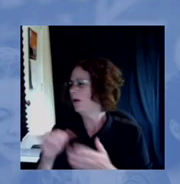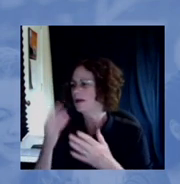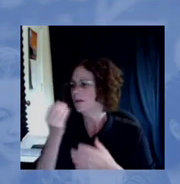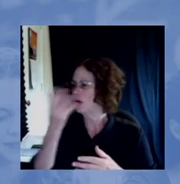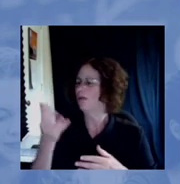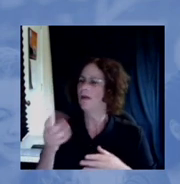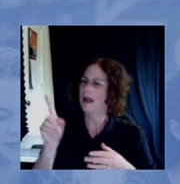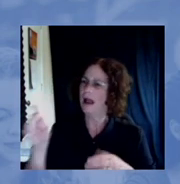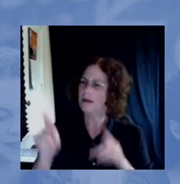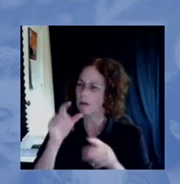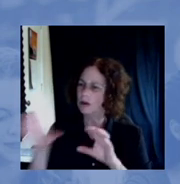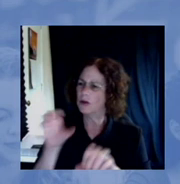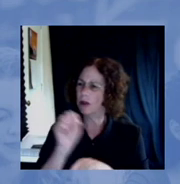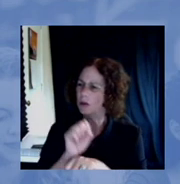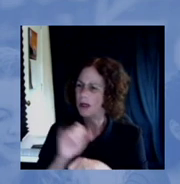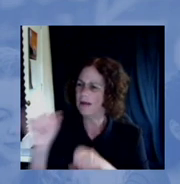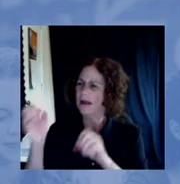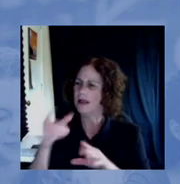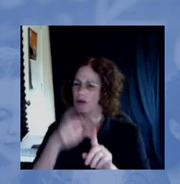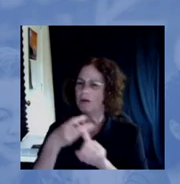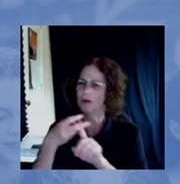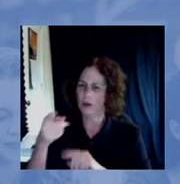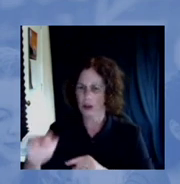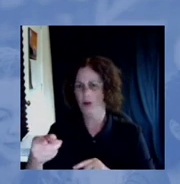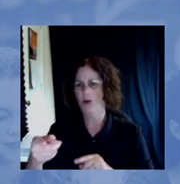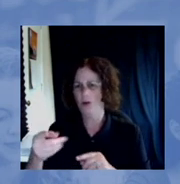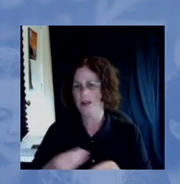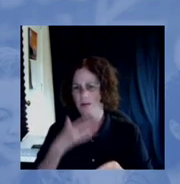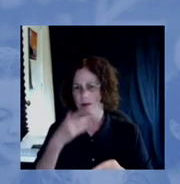TEACHER THAT RECRUITED YOU INTO THE PROFESSION, LOOK AT YOU NOW.